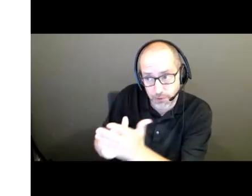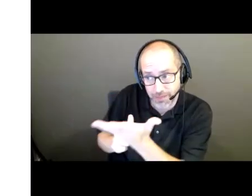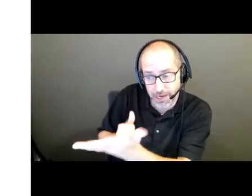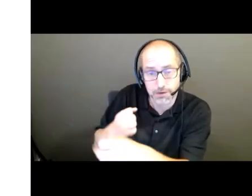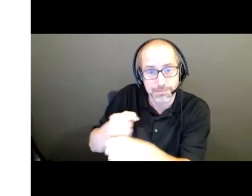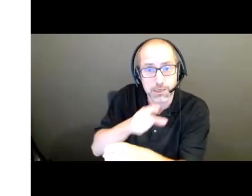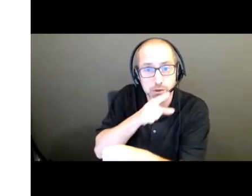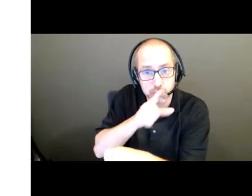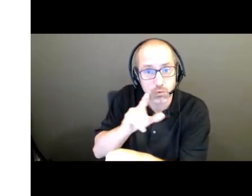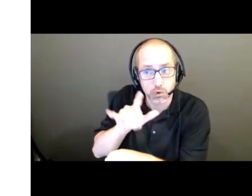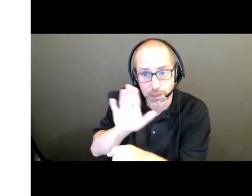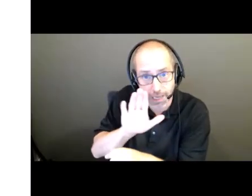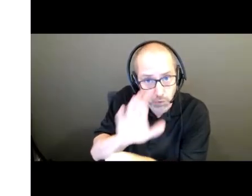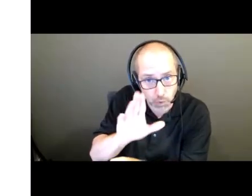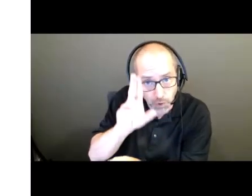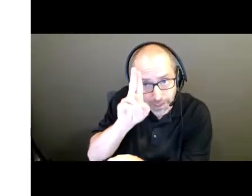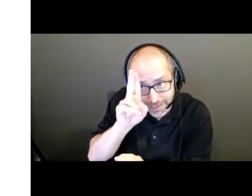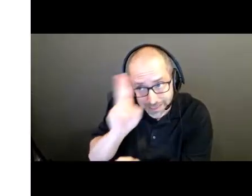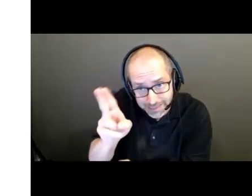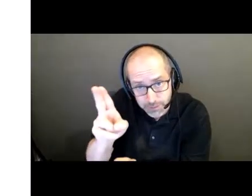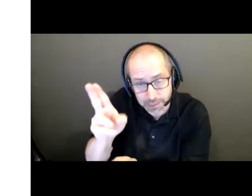information is properly migrated.